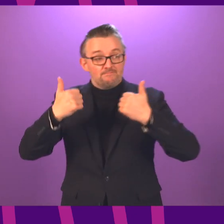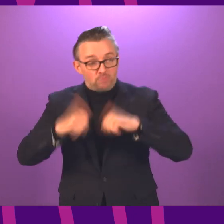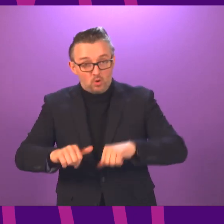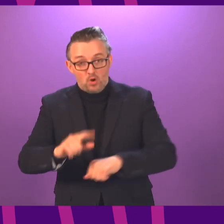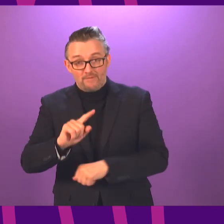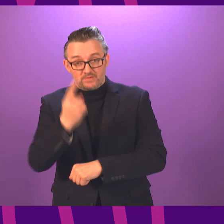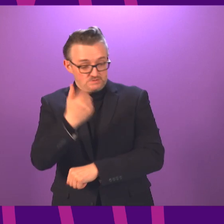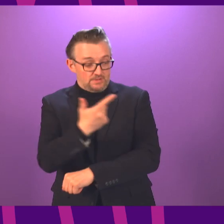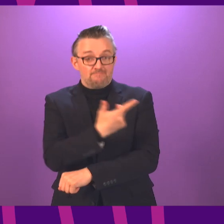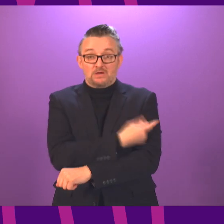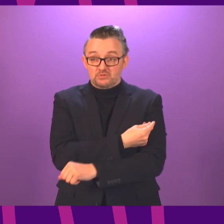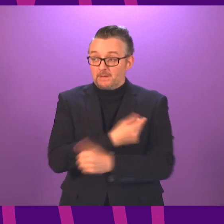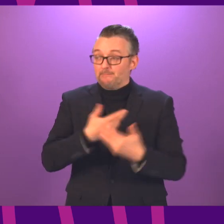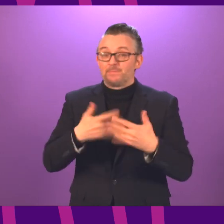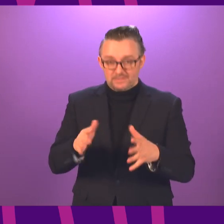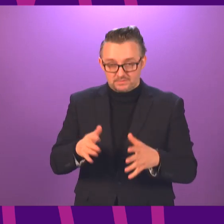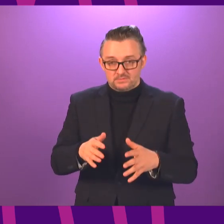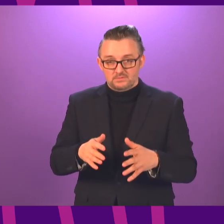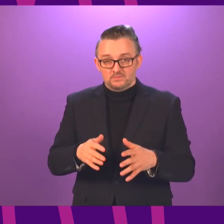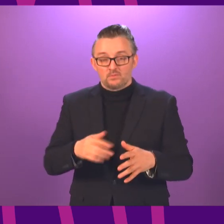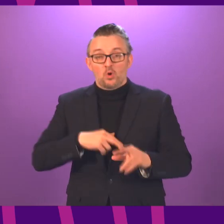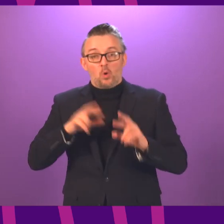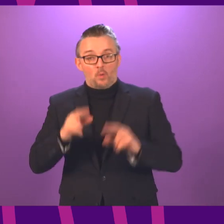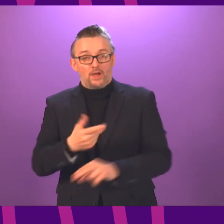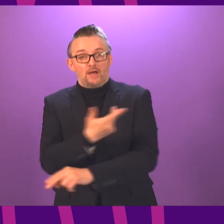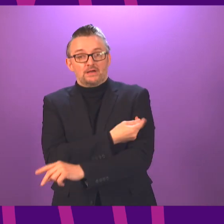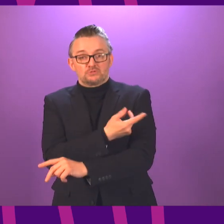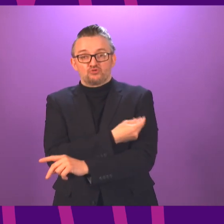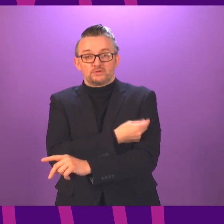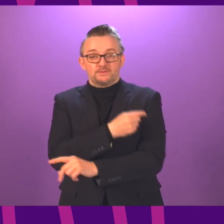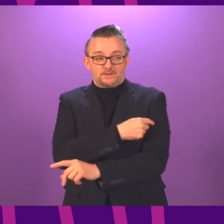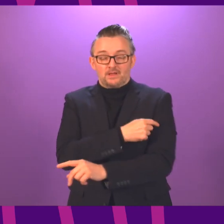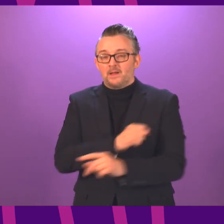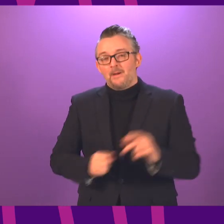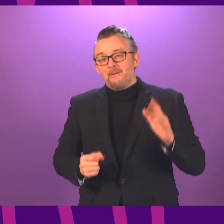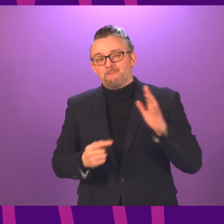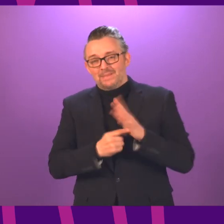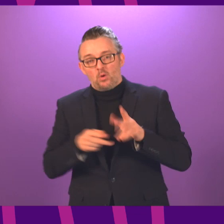one dose of the vaccine, we hope that vaccination will become our main tool for suppression.